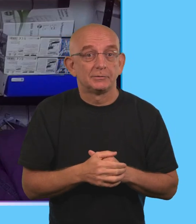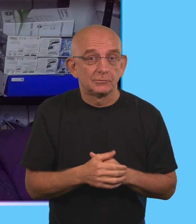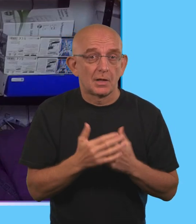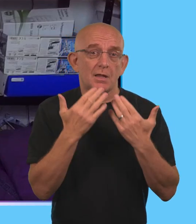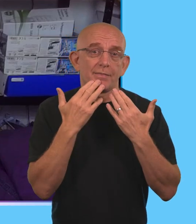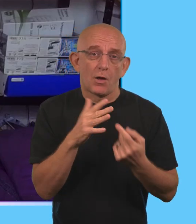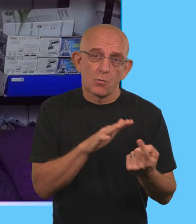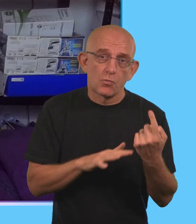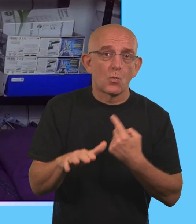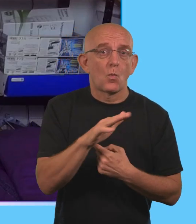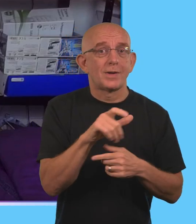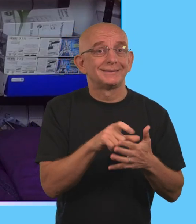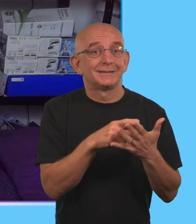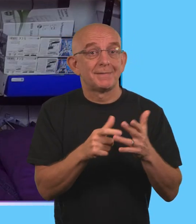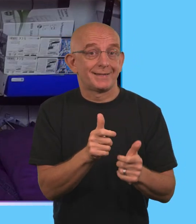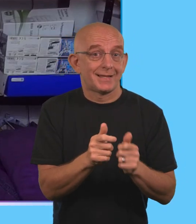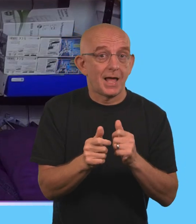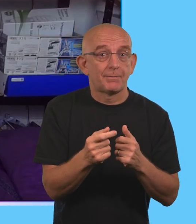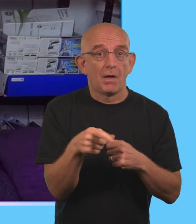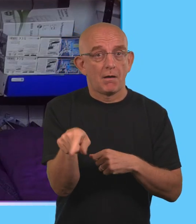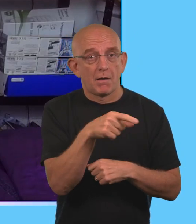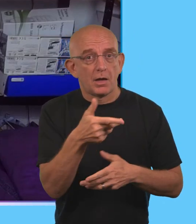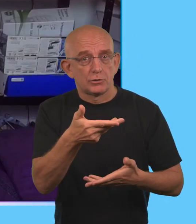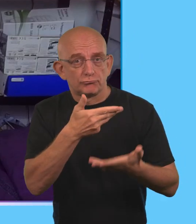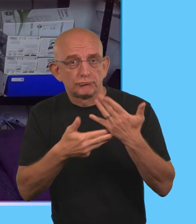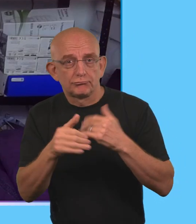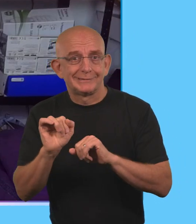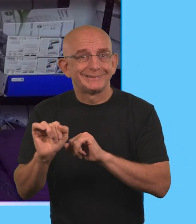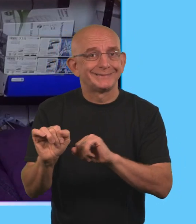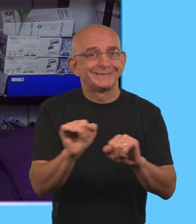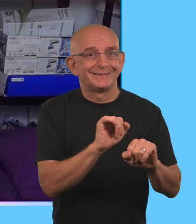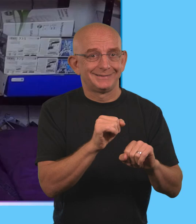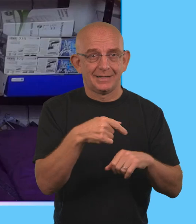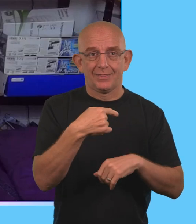Thank you so much to every disabled gamer who took time to share their stories in this